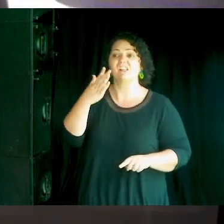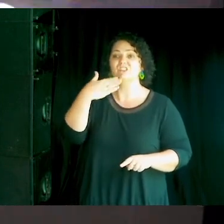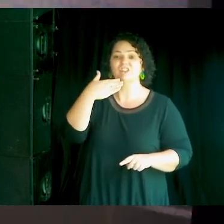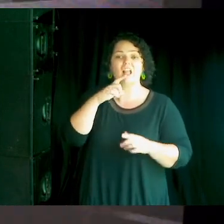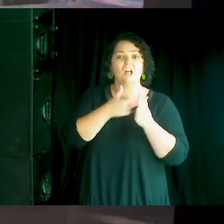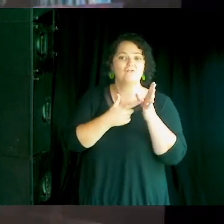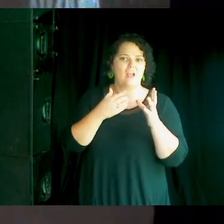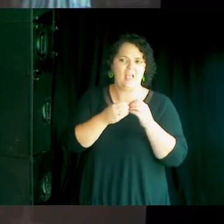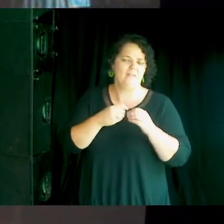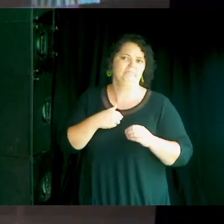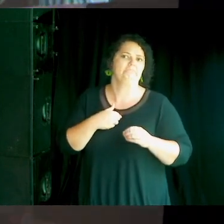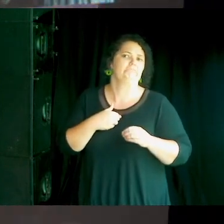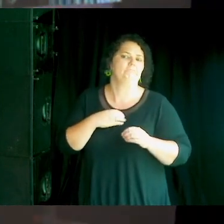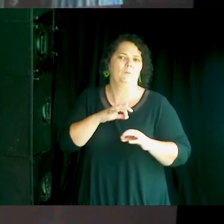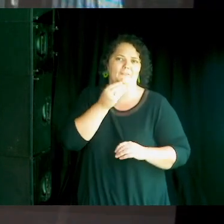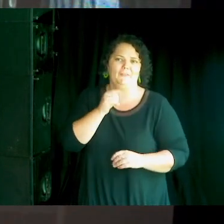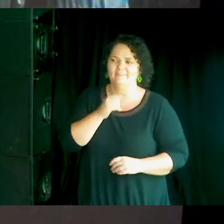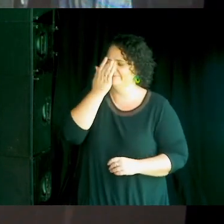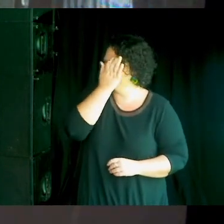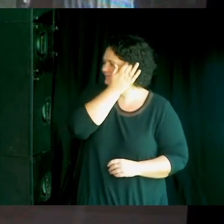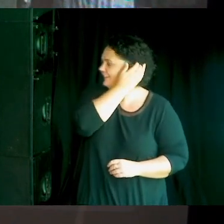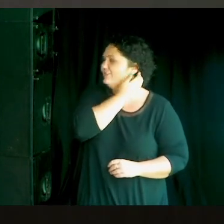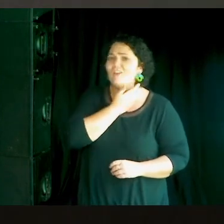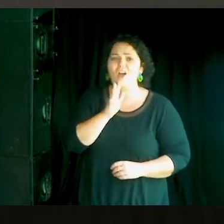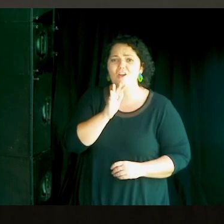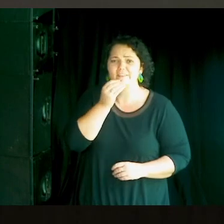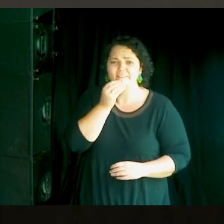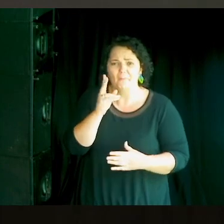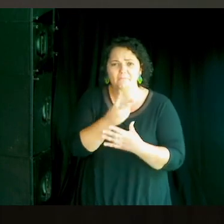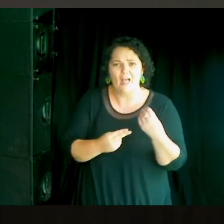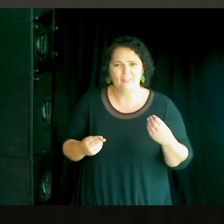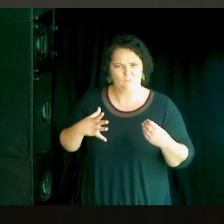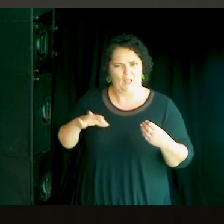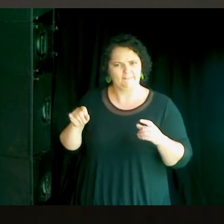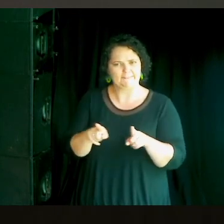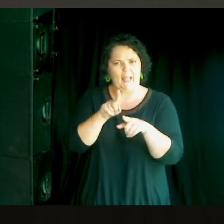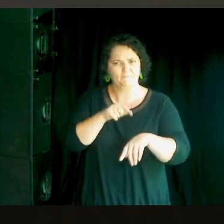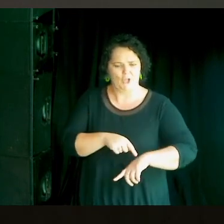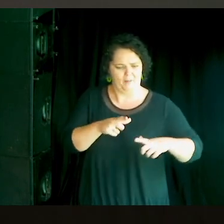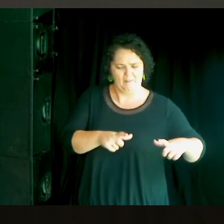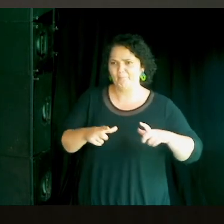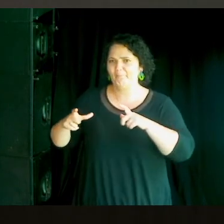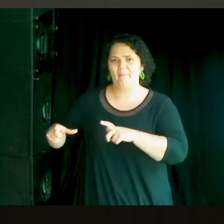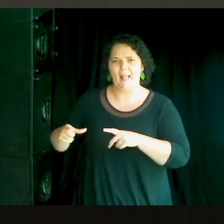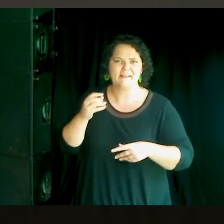very clever wow actually you can eat both of them together so you what are you doing next